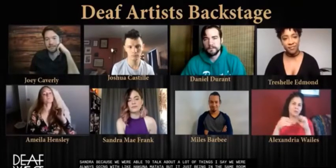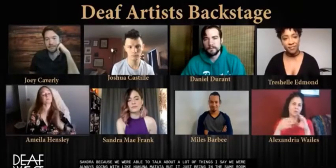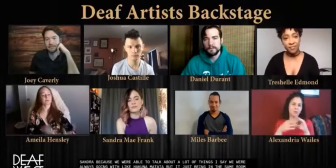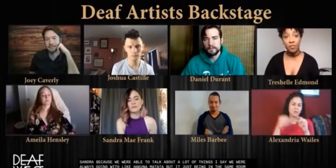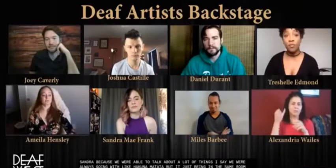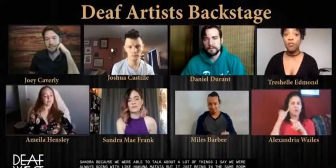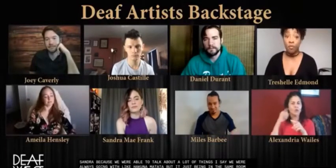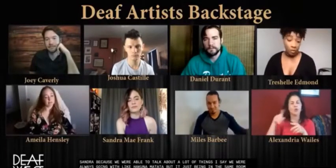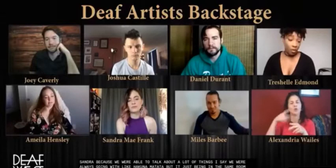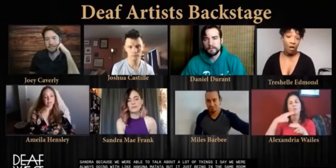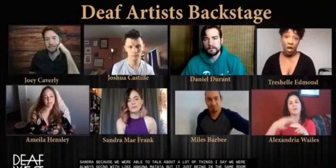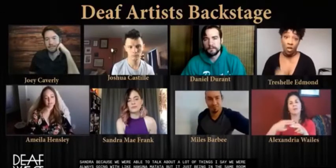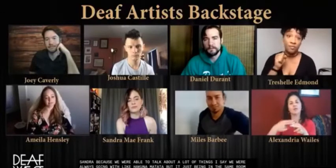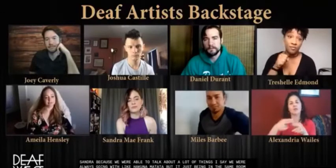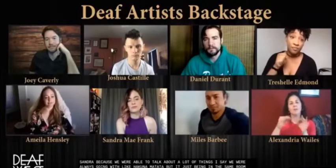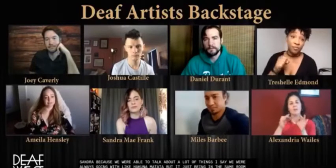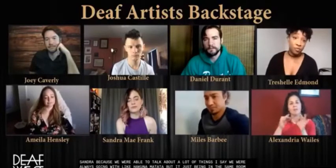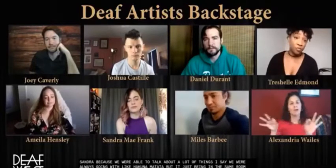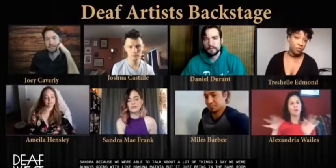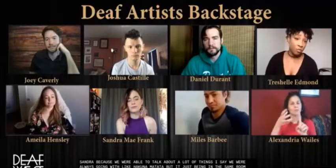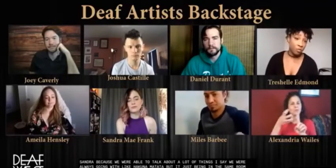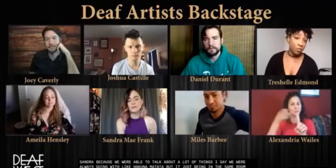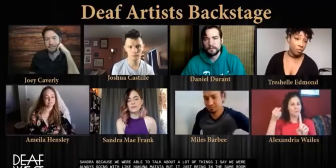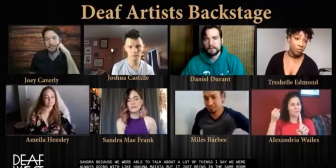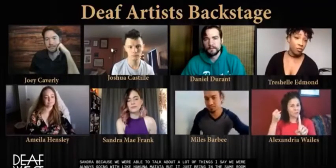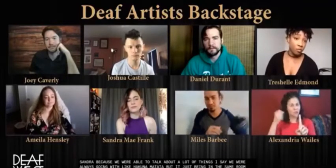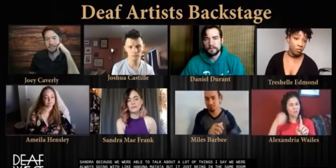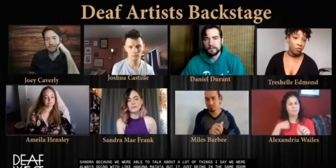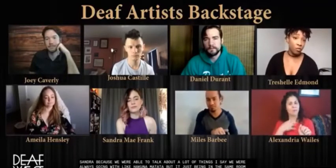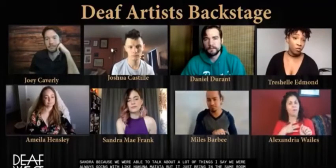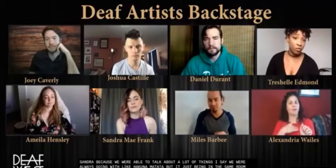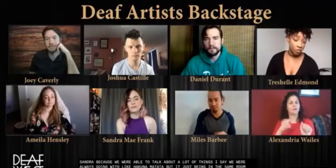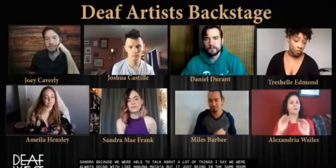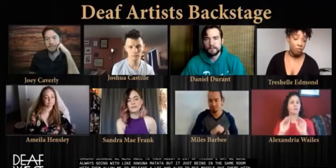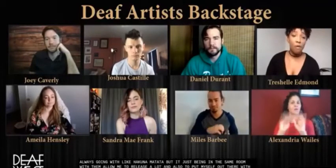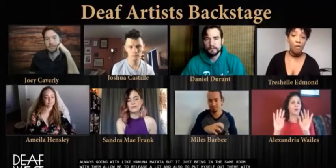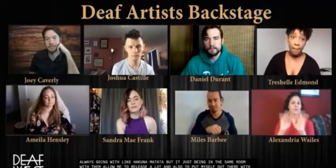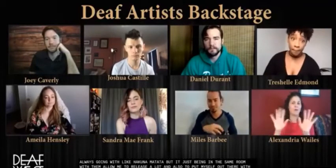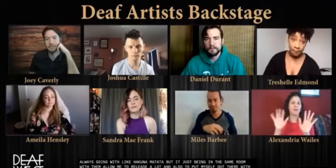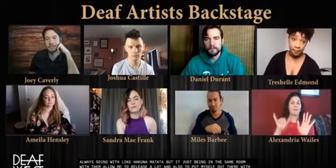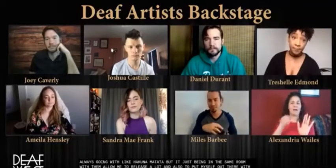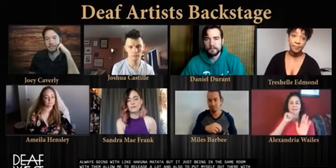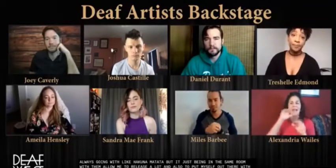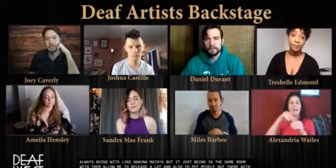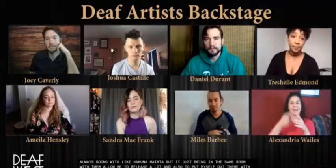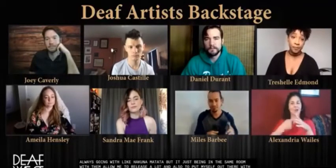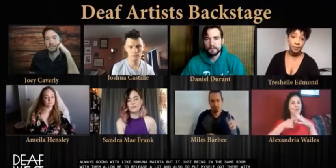Alexandria: There's a lot of powerful themes that come up throughout this story. One of them that was mentioned was language deprivation.